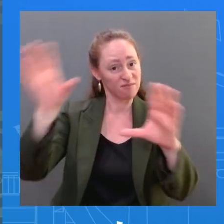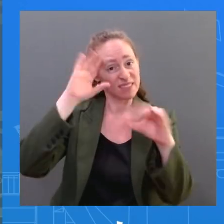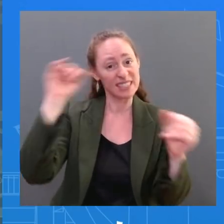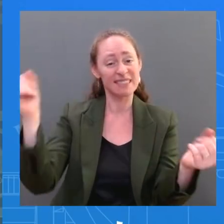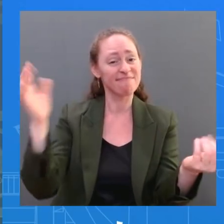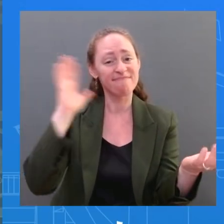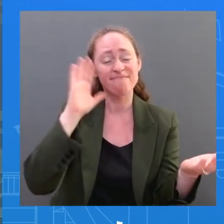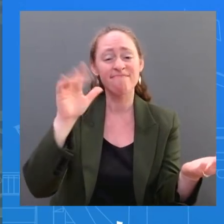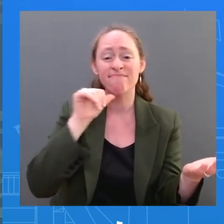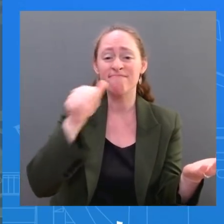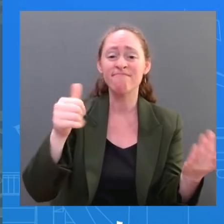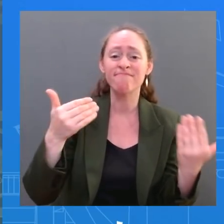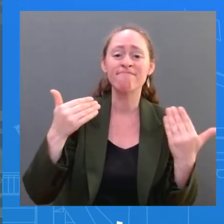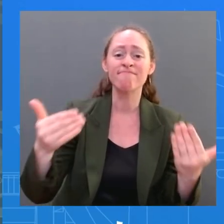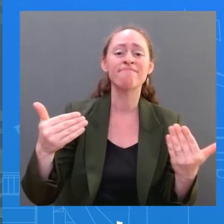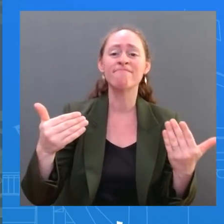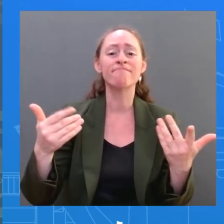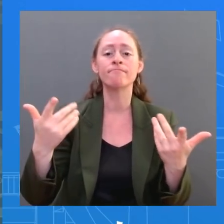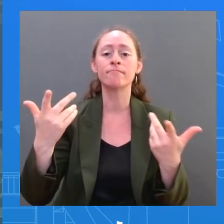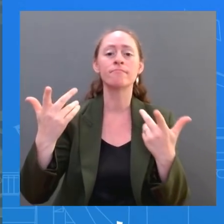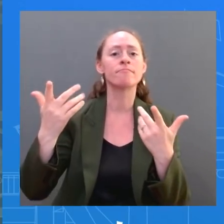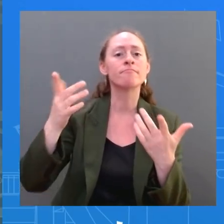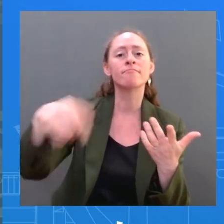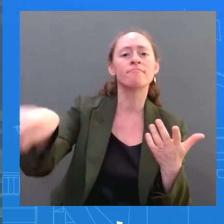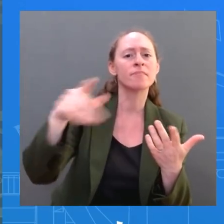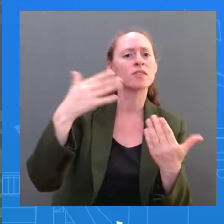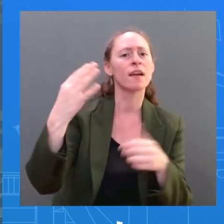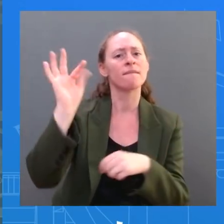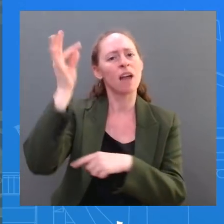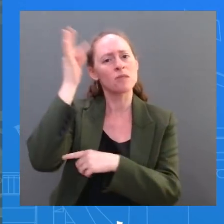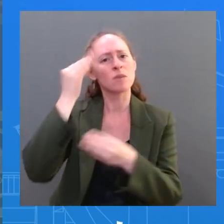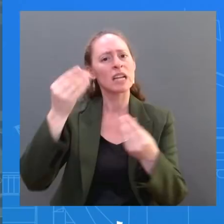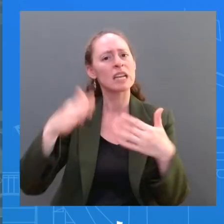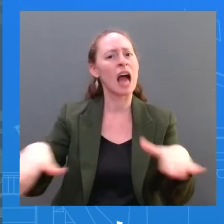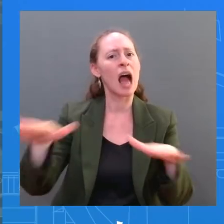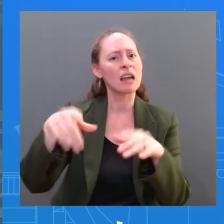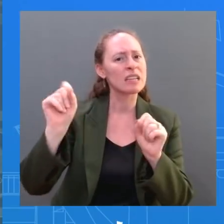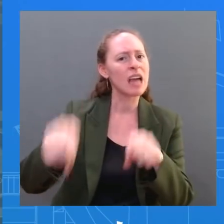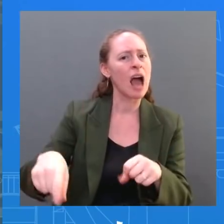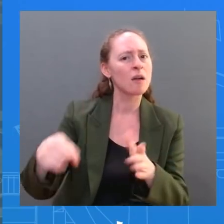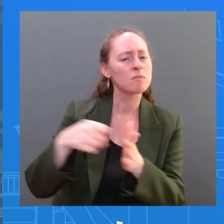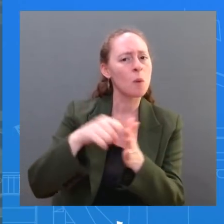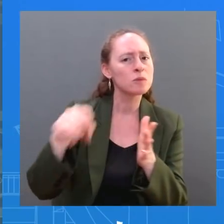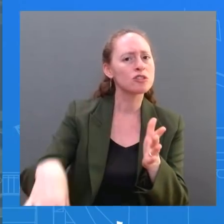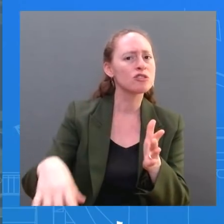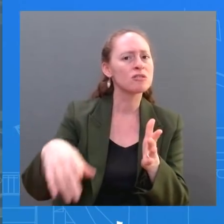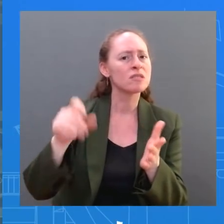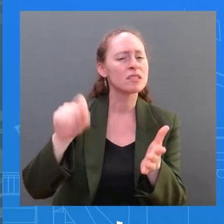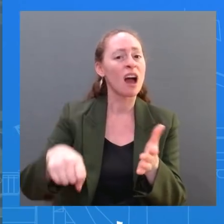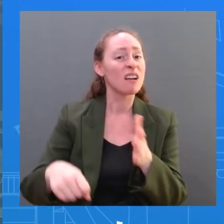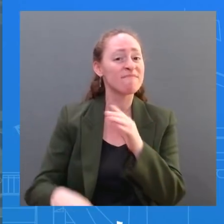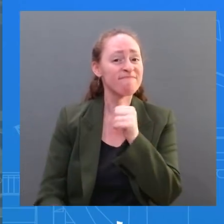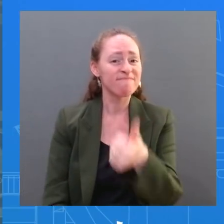we're looking at all options. Everything is on the table. We have talked about how, you know, while this is a --